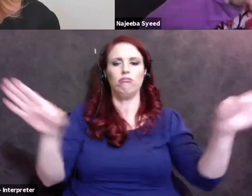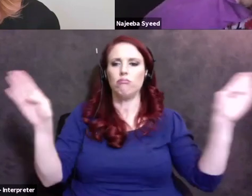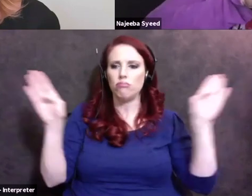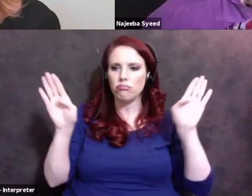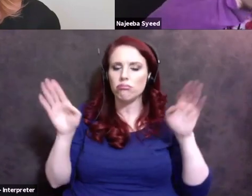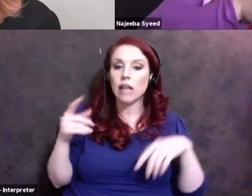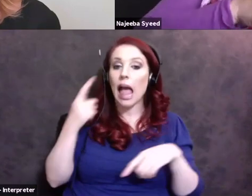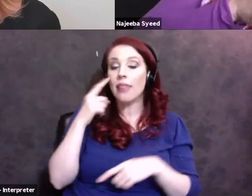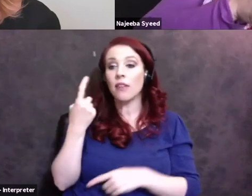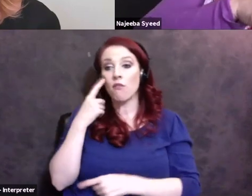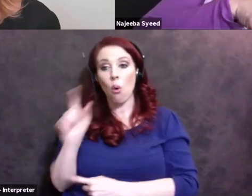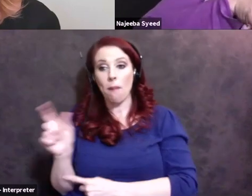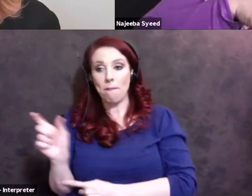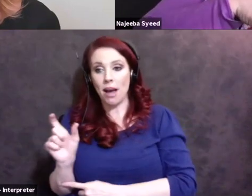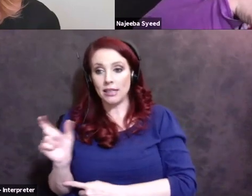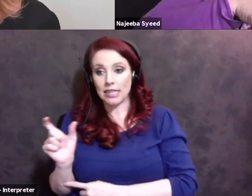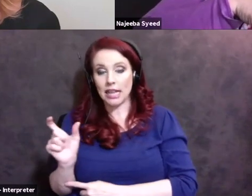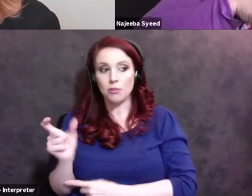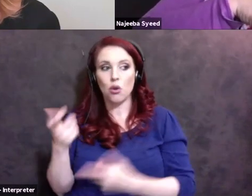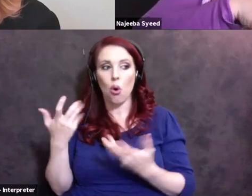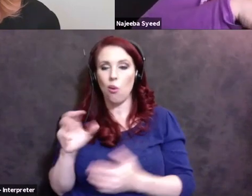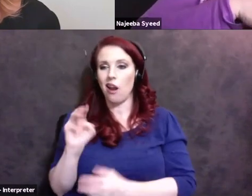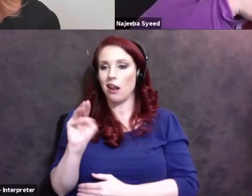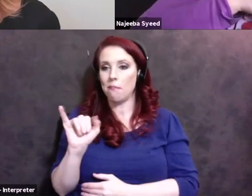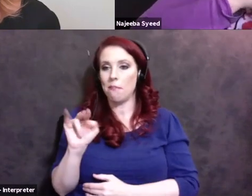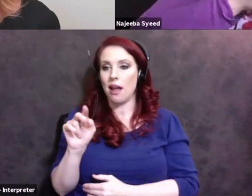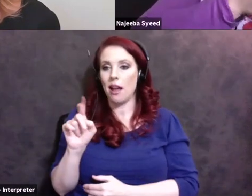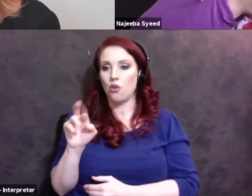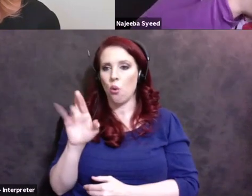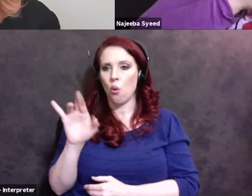Being a minority religious community in the United States, while ethnically and racially